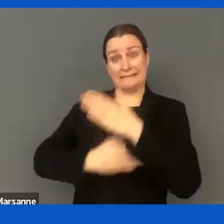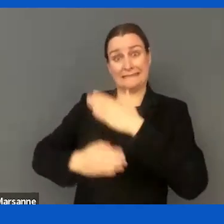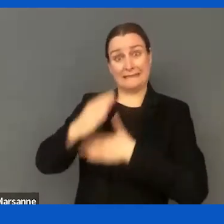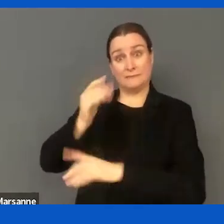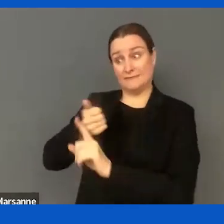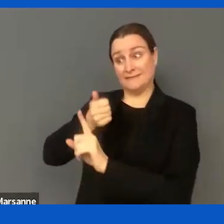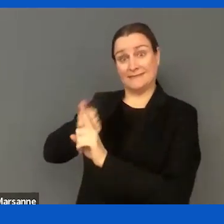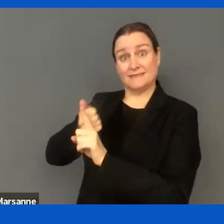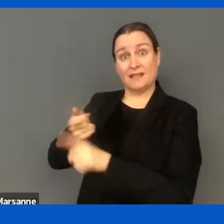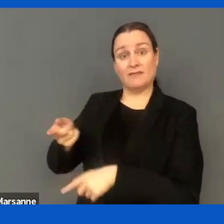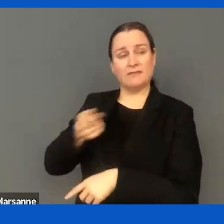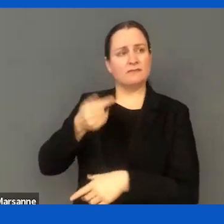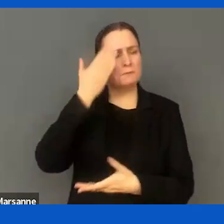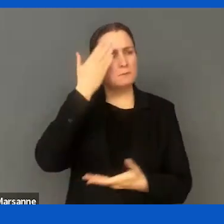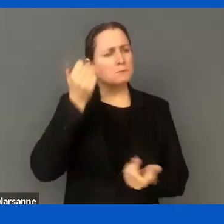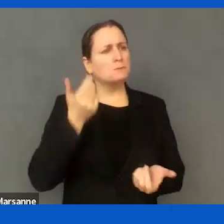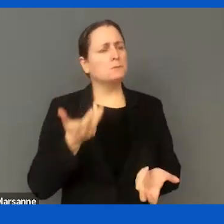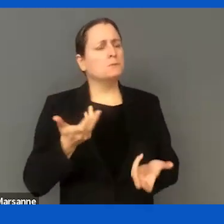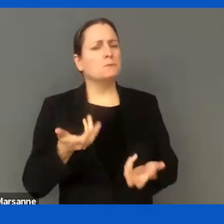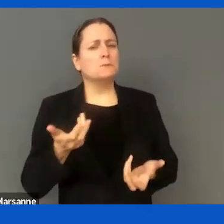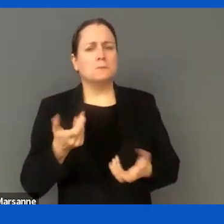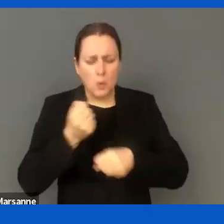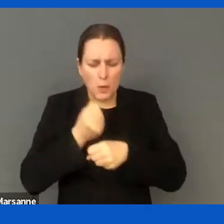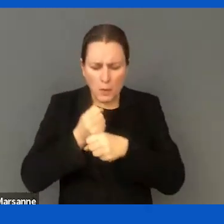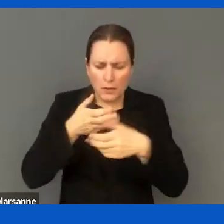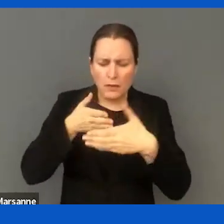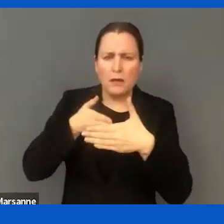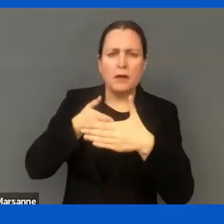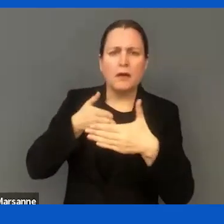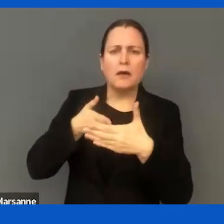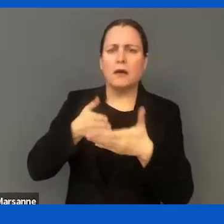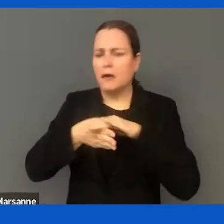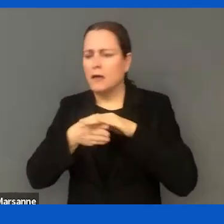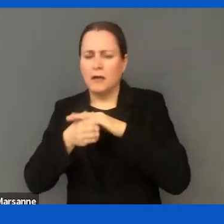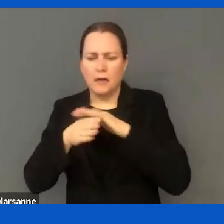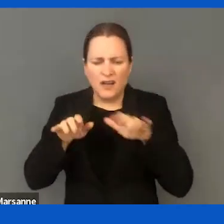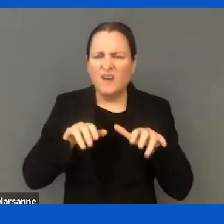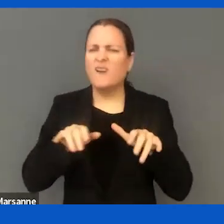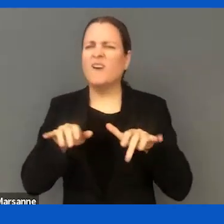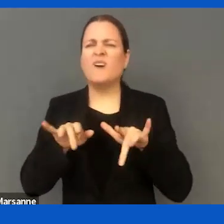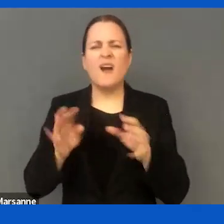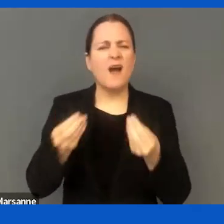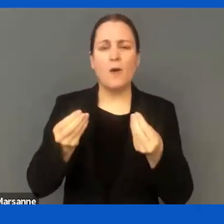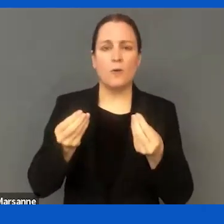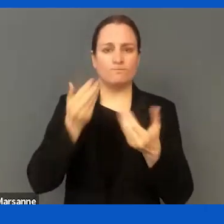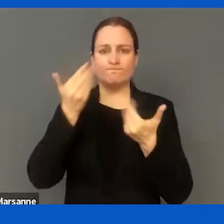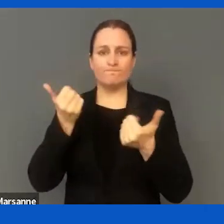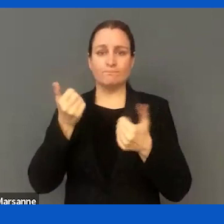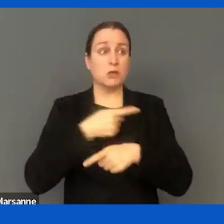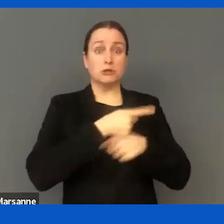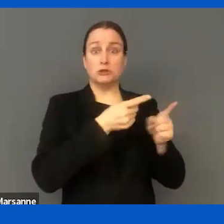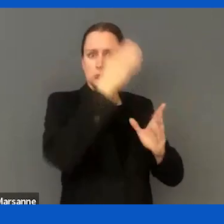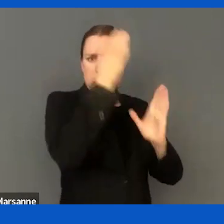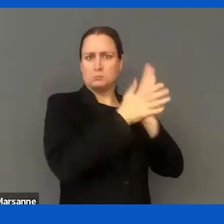it. This kind of solution seems to be easy to implement. It is on top of the website,